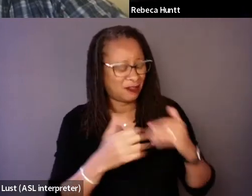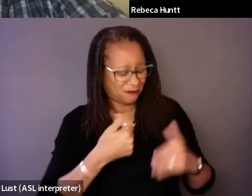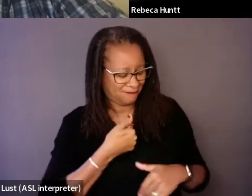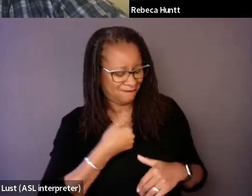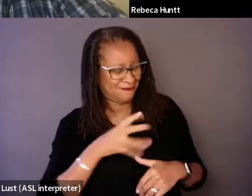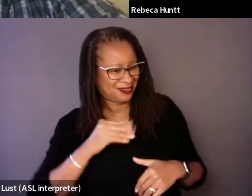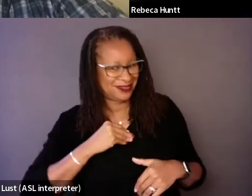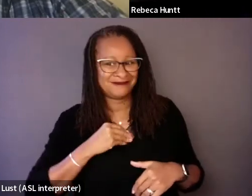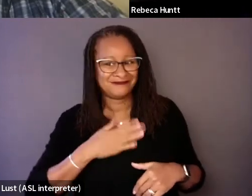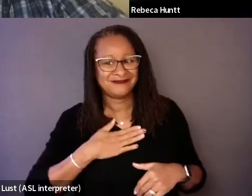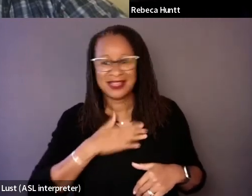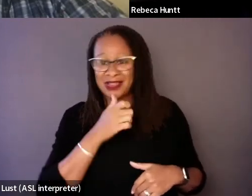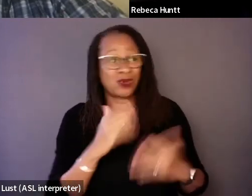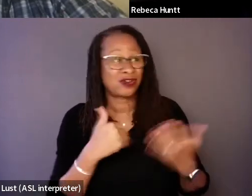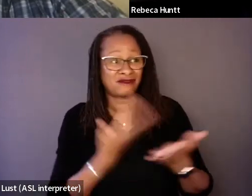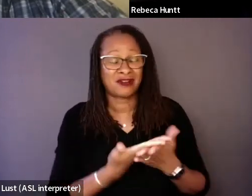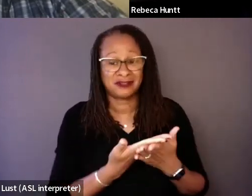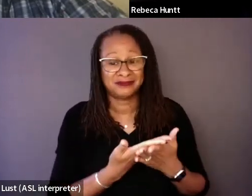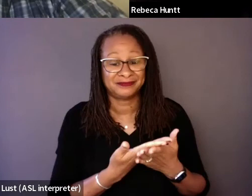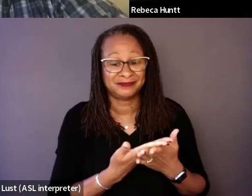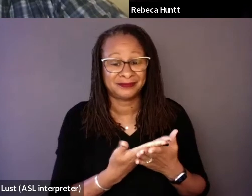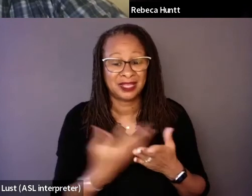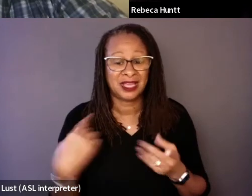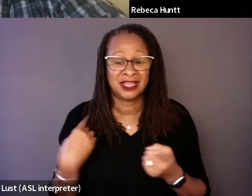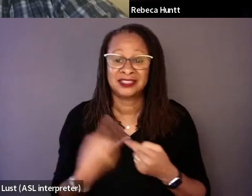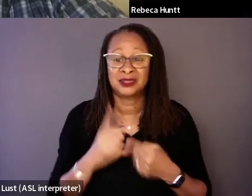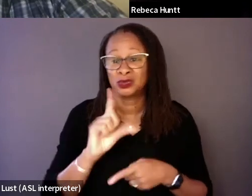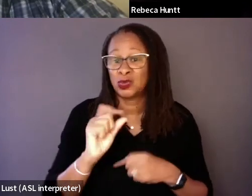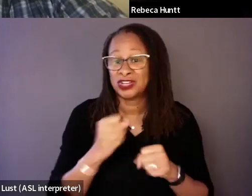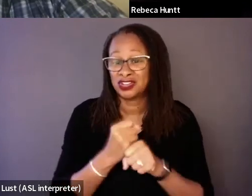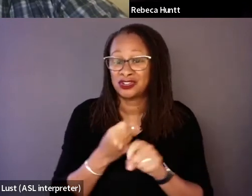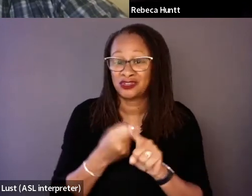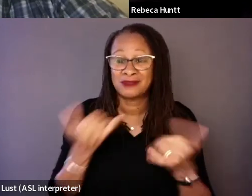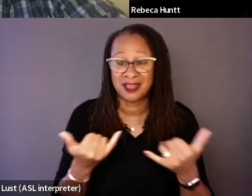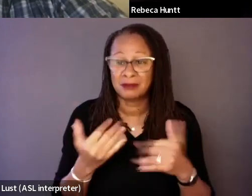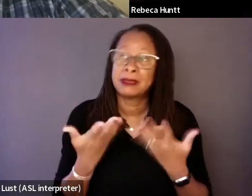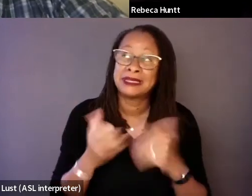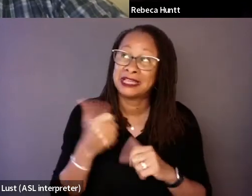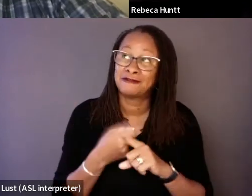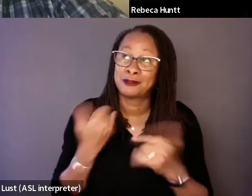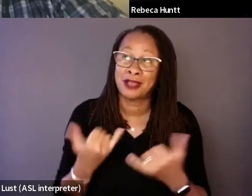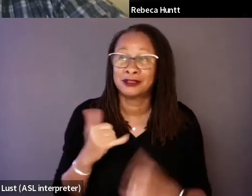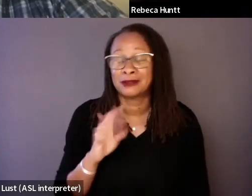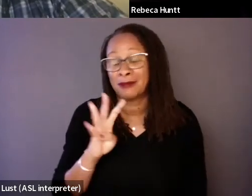have reached until 20 years from now or 10 maybe. I hypothesize.